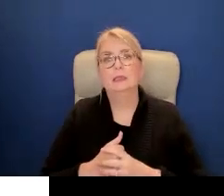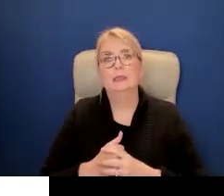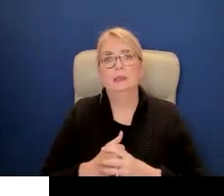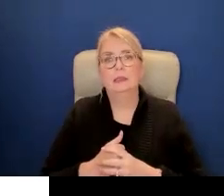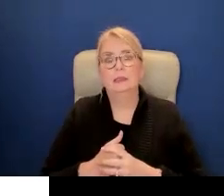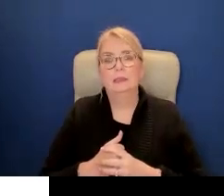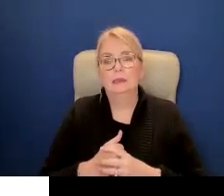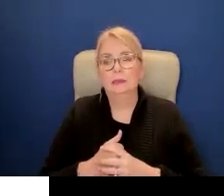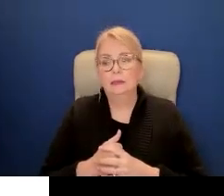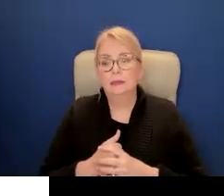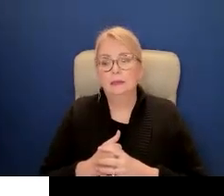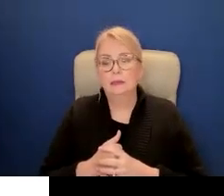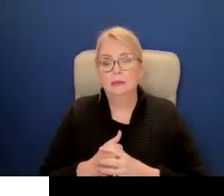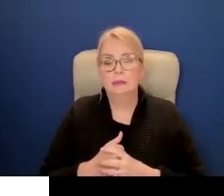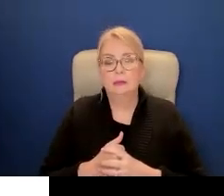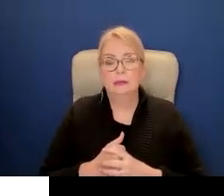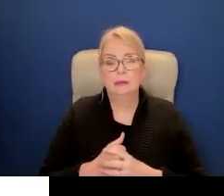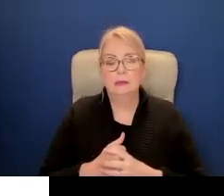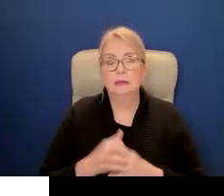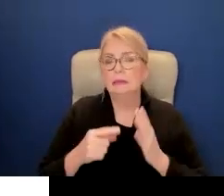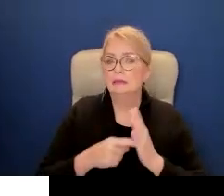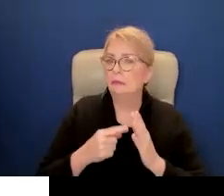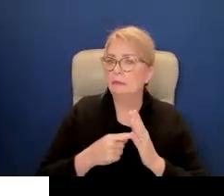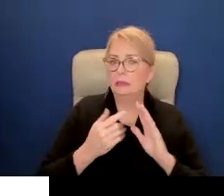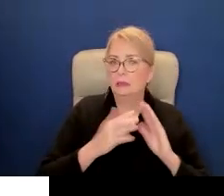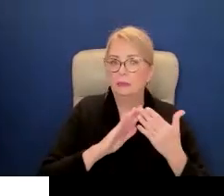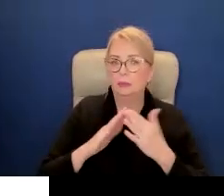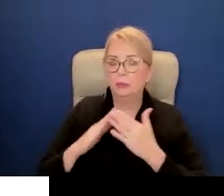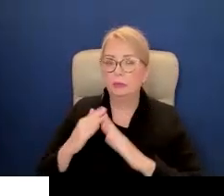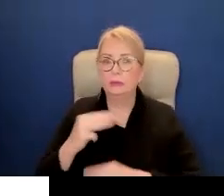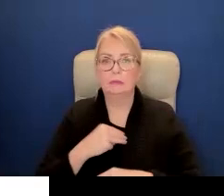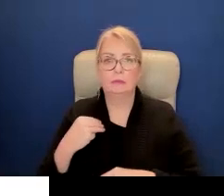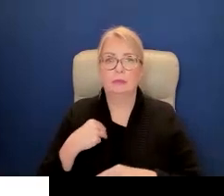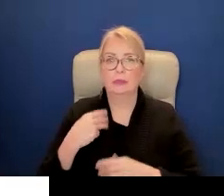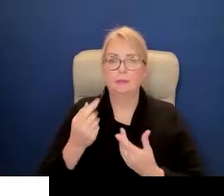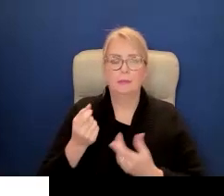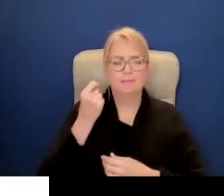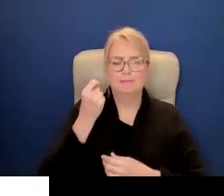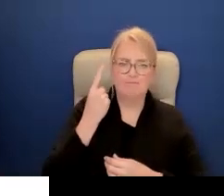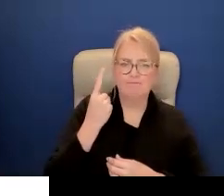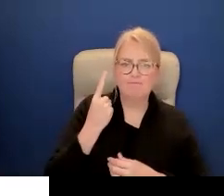there are community members that might not understand the process of immigration.